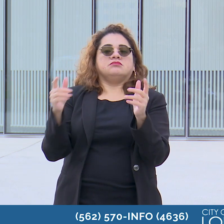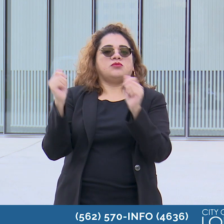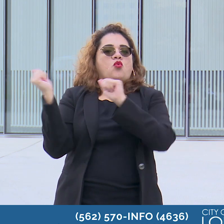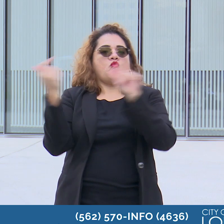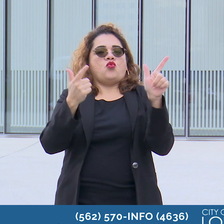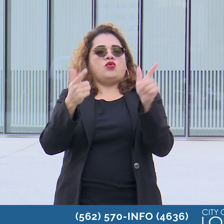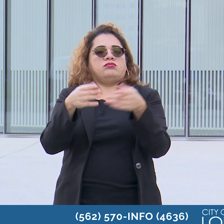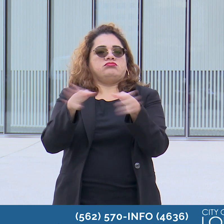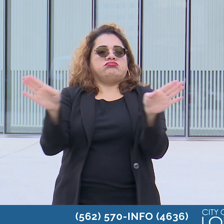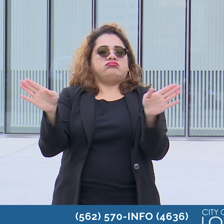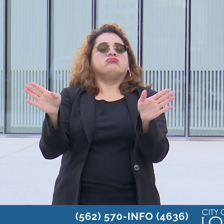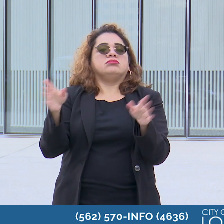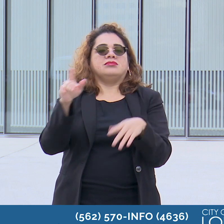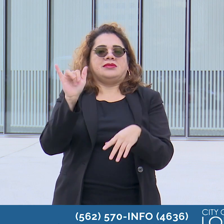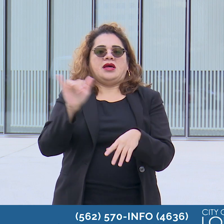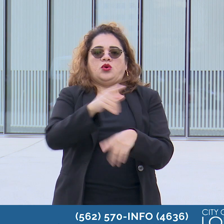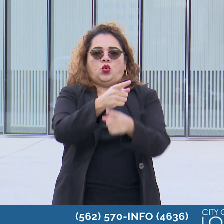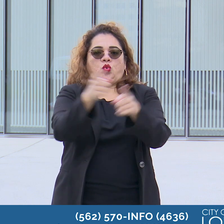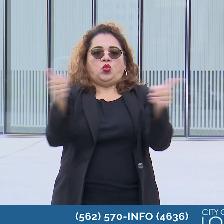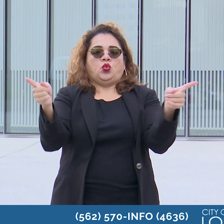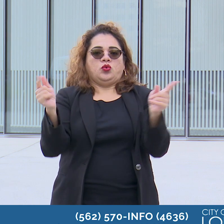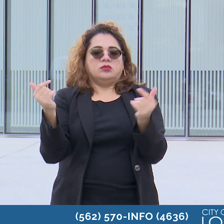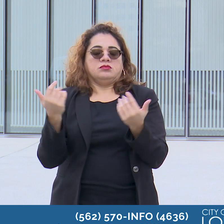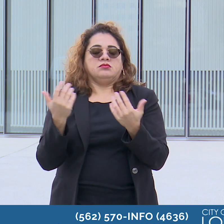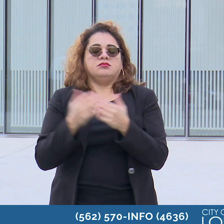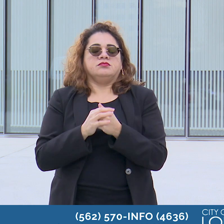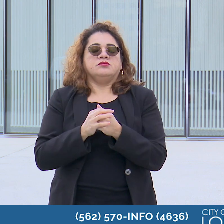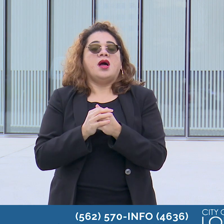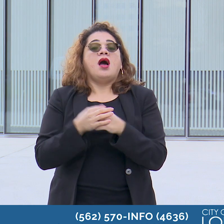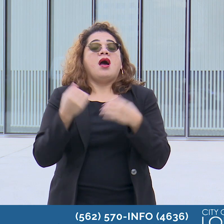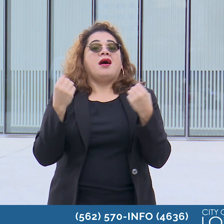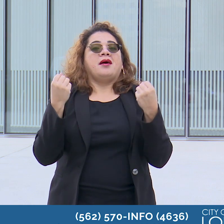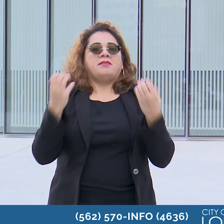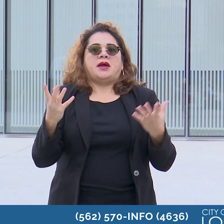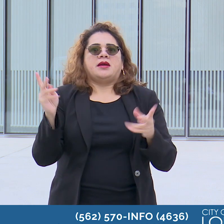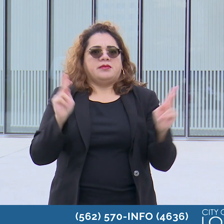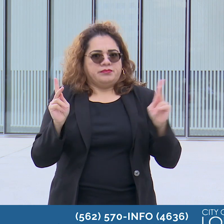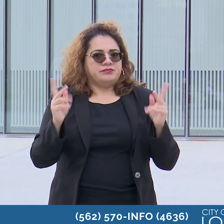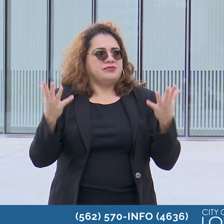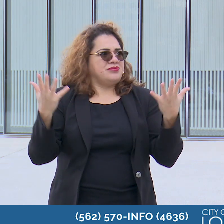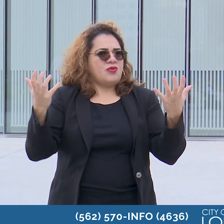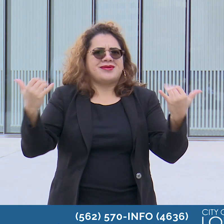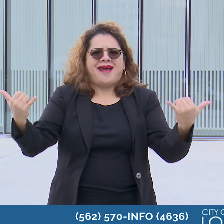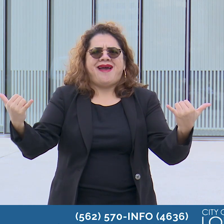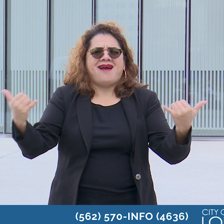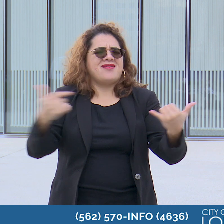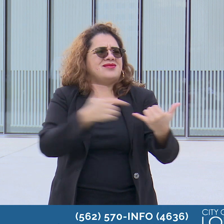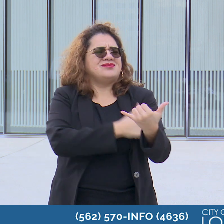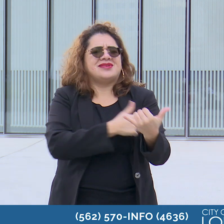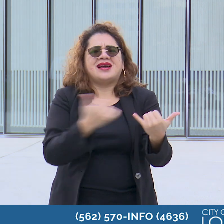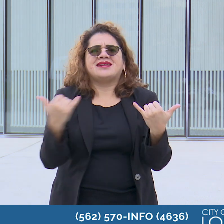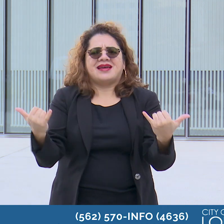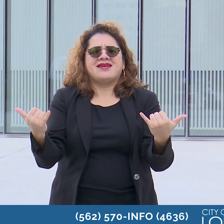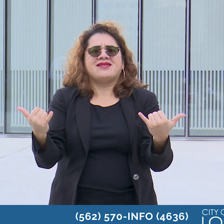Now we understand that a lot of folks want to get vaccinated today and we would love